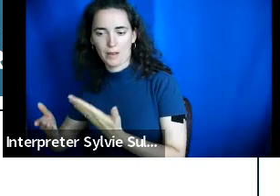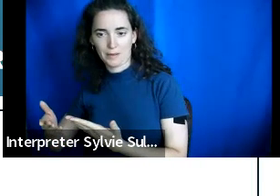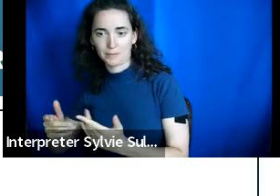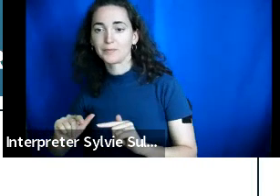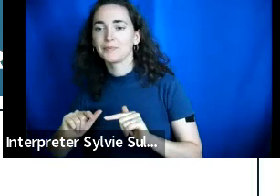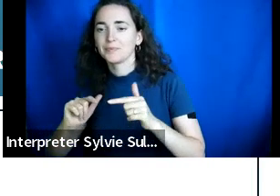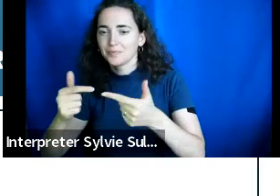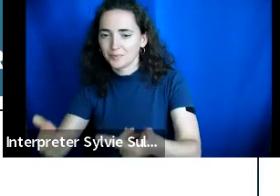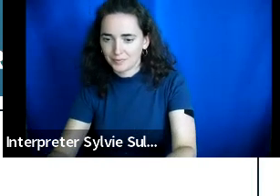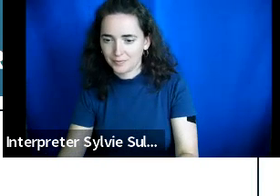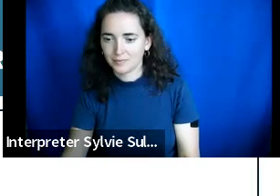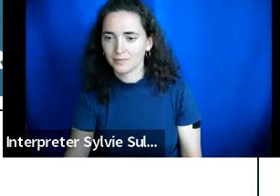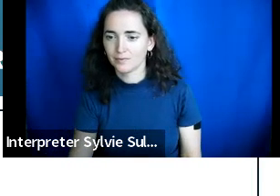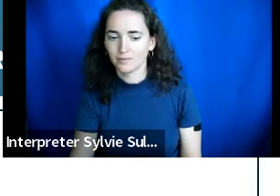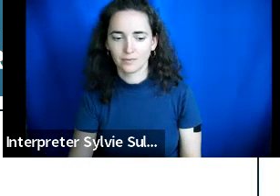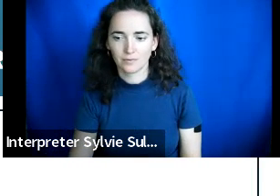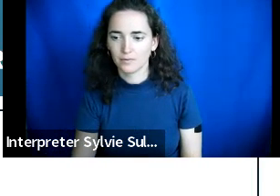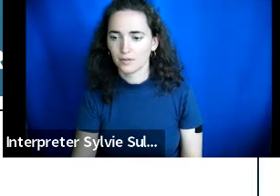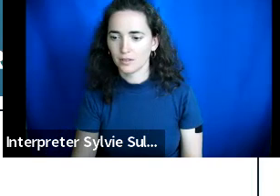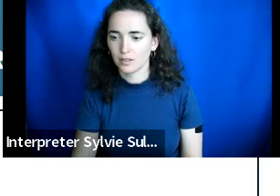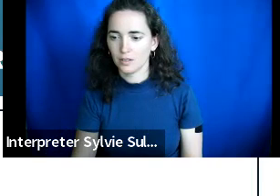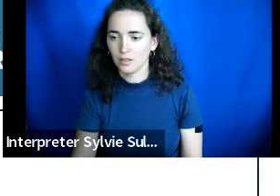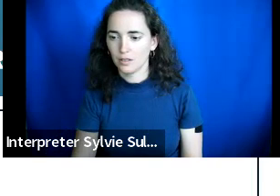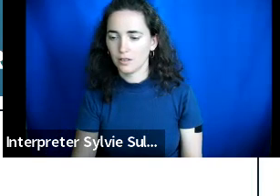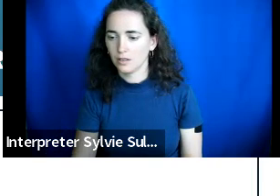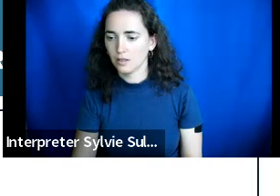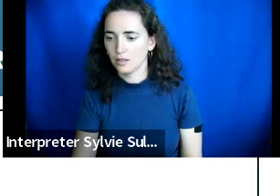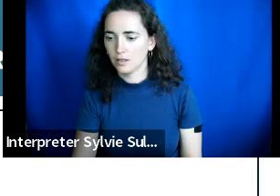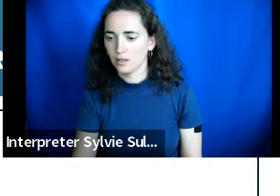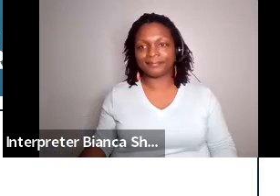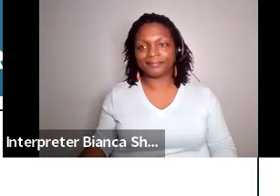Elizabeth.